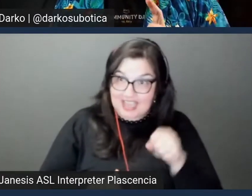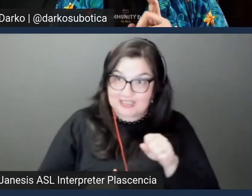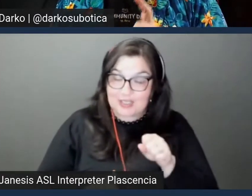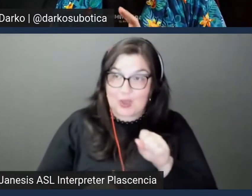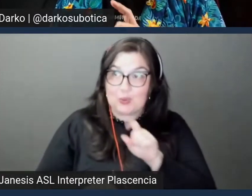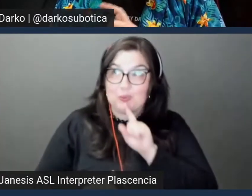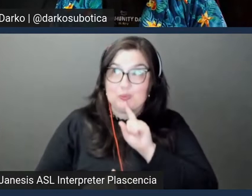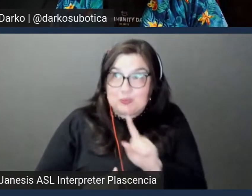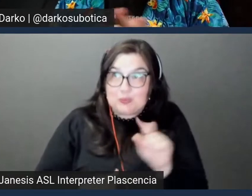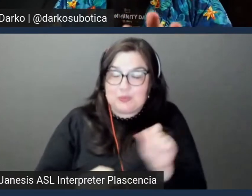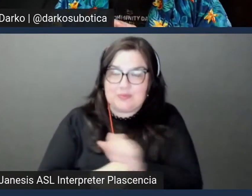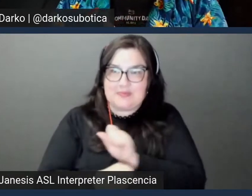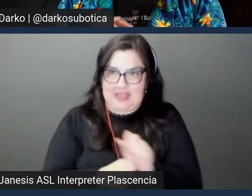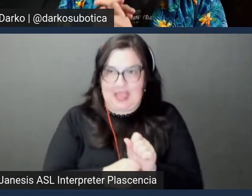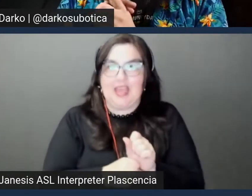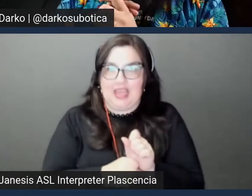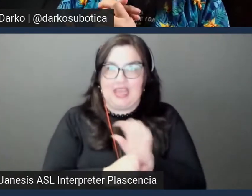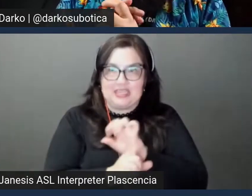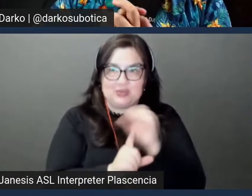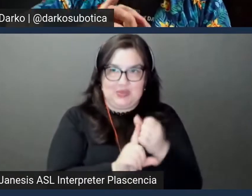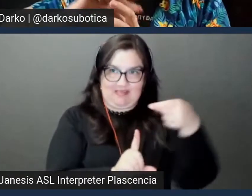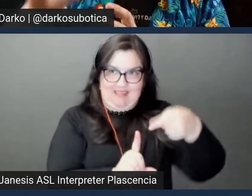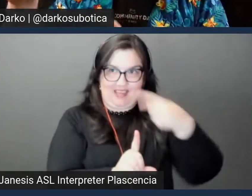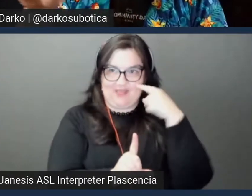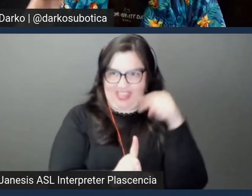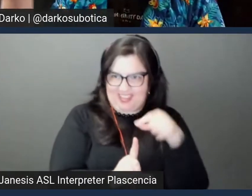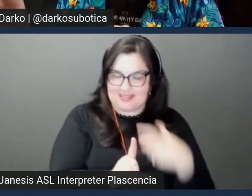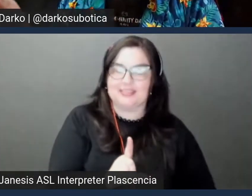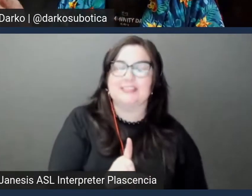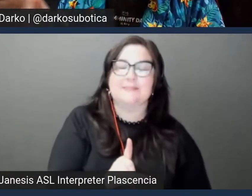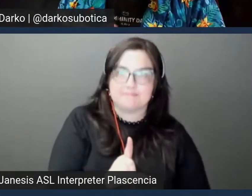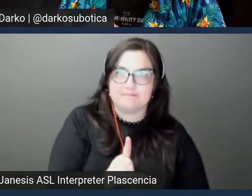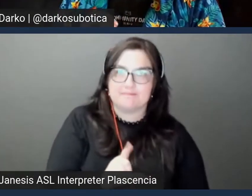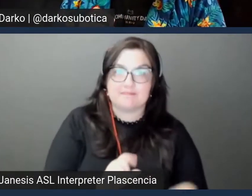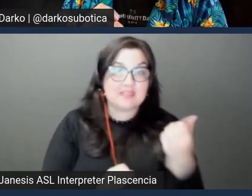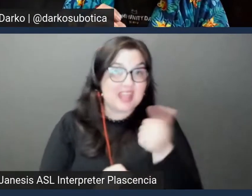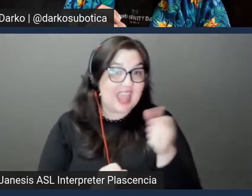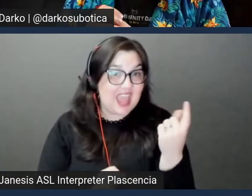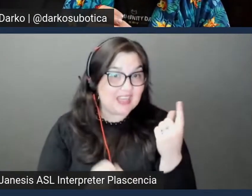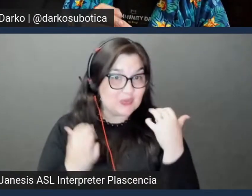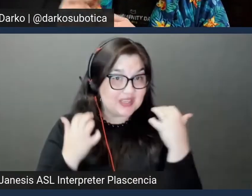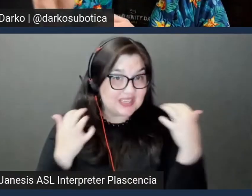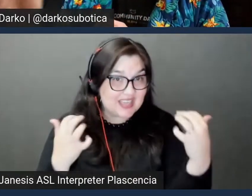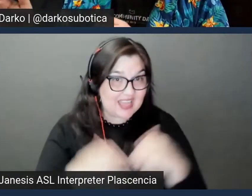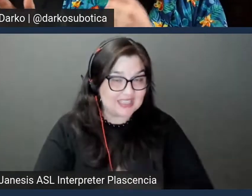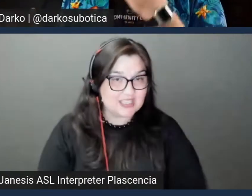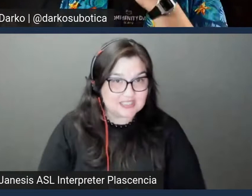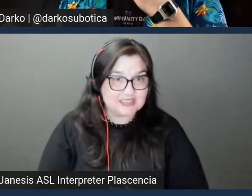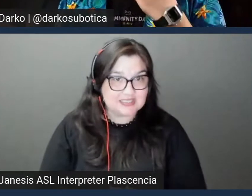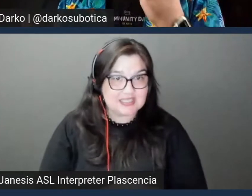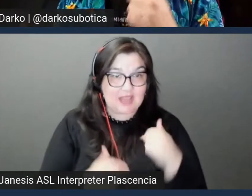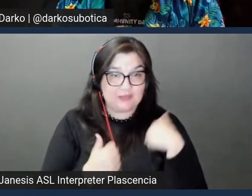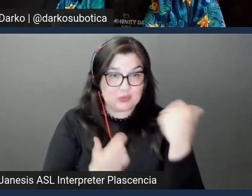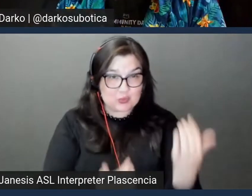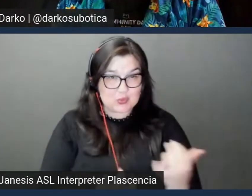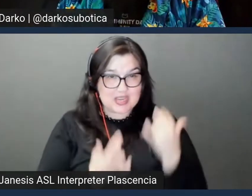for something like this. So anybody in the audience here had to wait in a line at a border crossing.